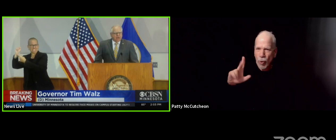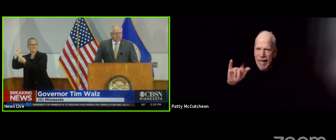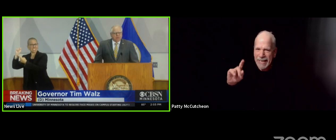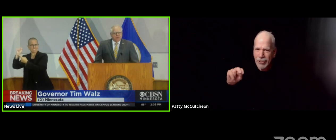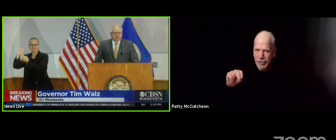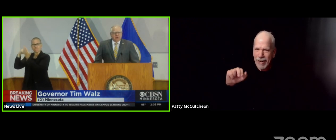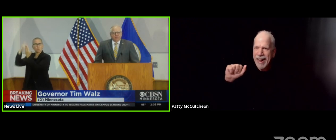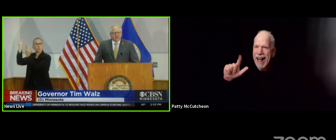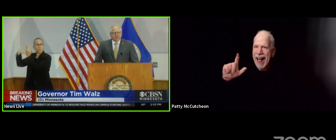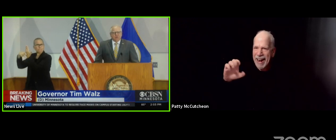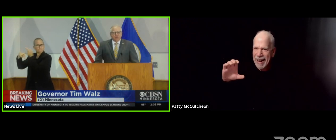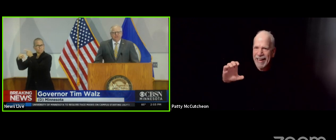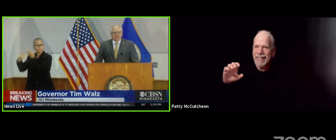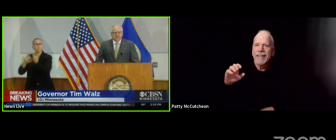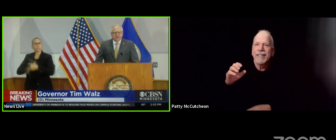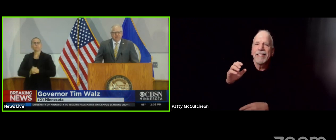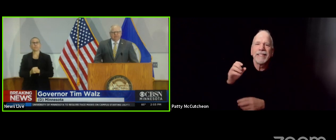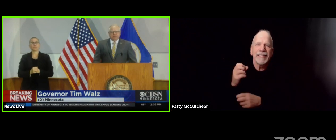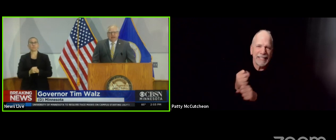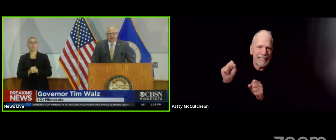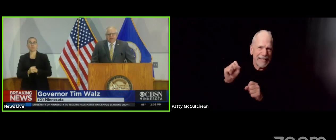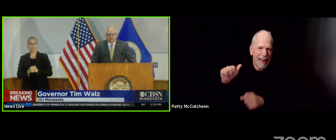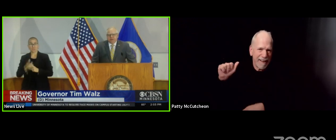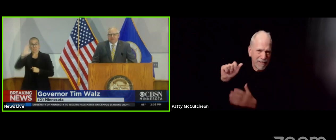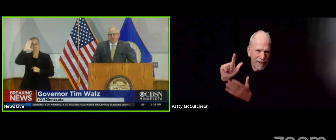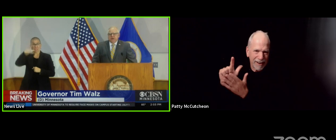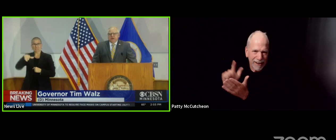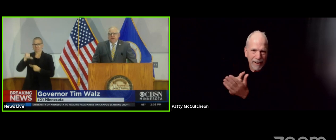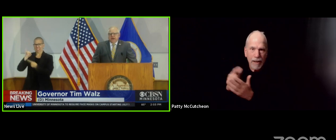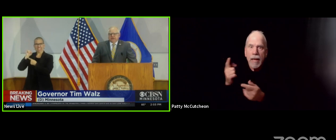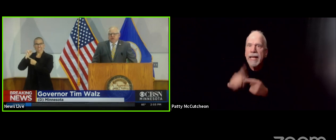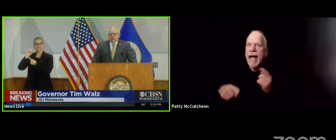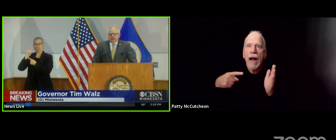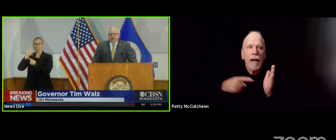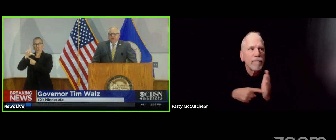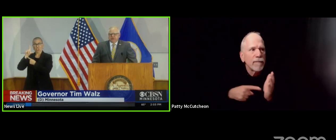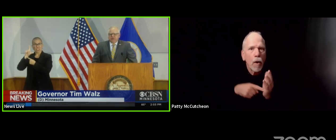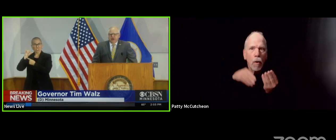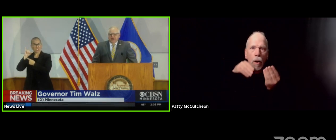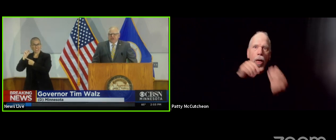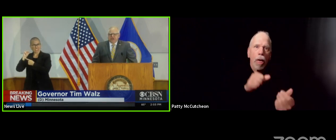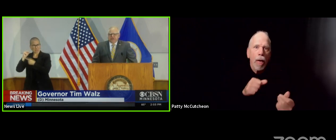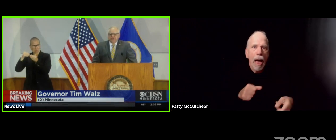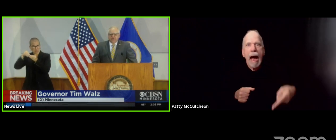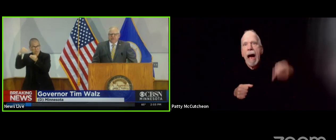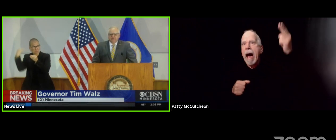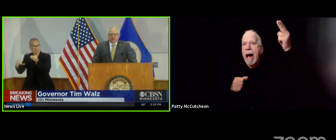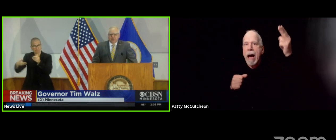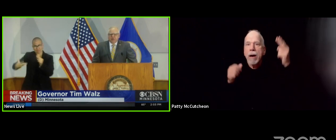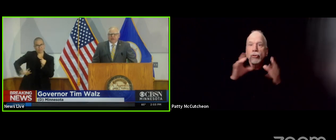IT, THE HORRIFIC STORIES, ALEC SMITH AND SO MANY OTHERS OF RATIONING INSULIN ARE GOING -- OR GOING INTO